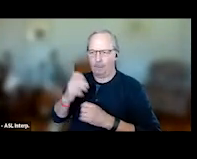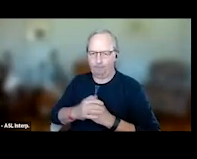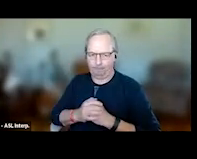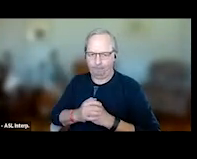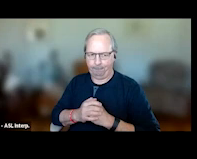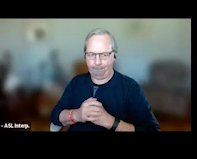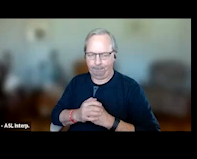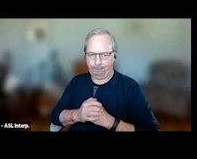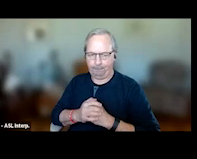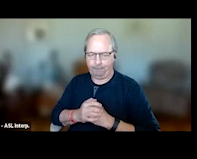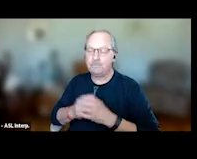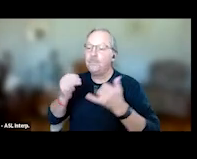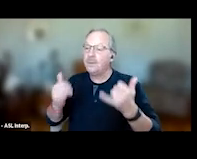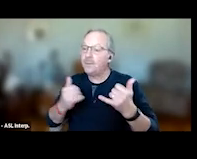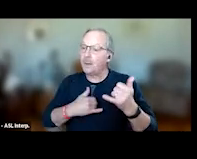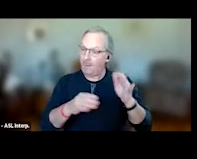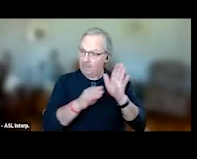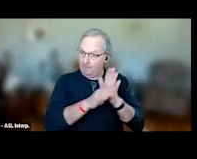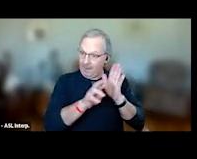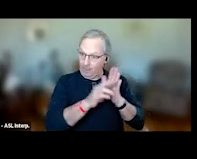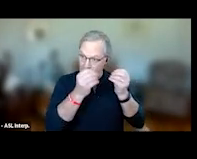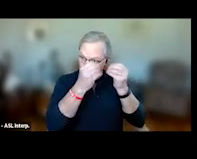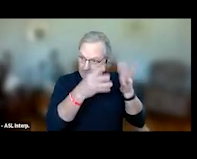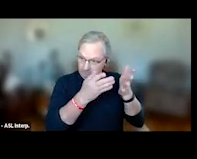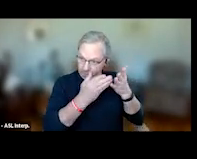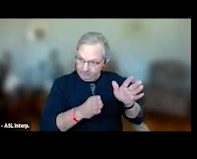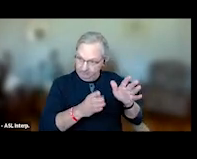Okay, so now we have the background information, so now what do we do?